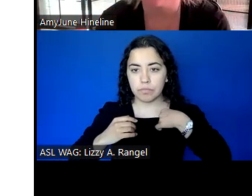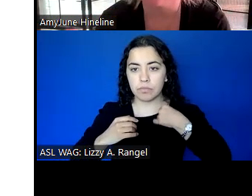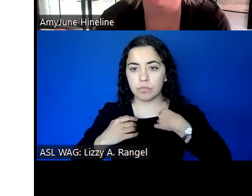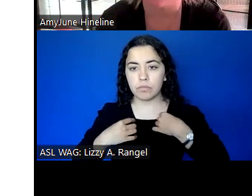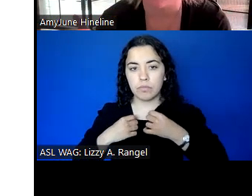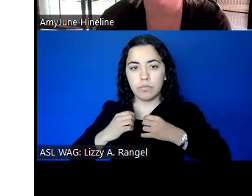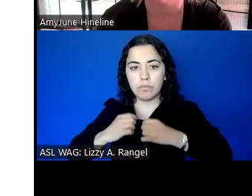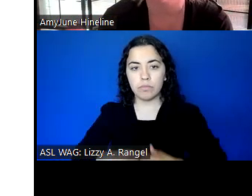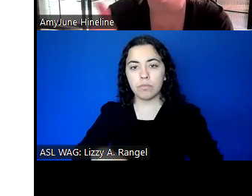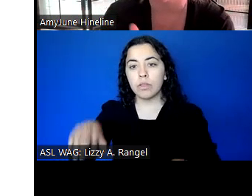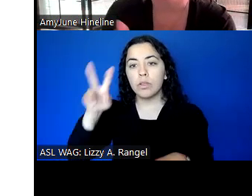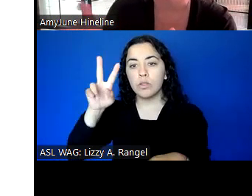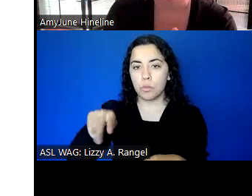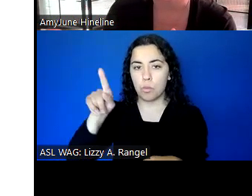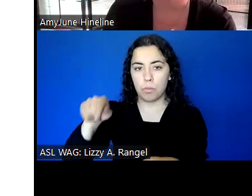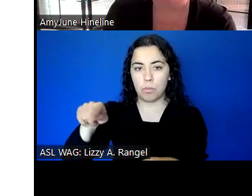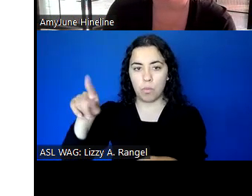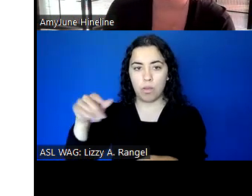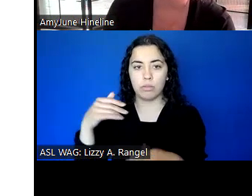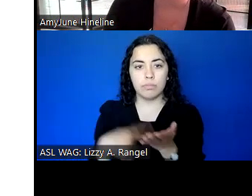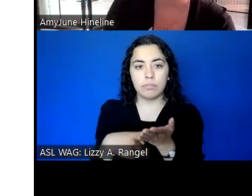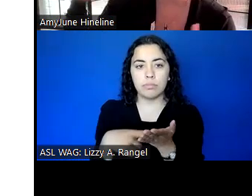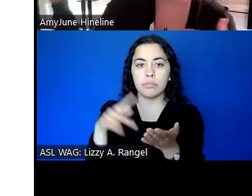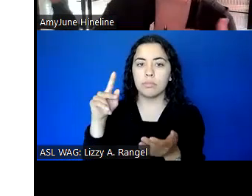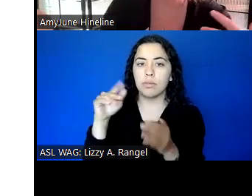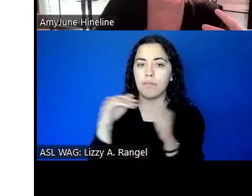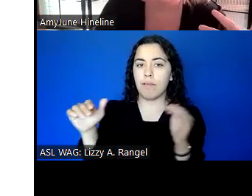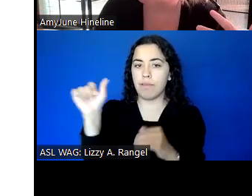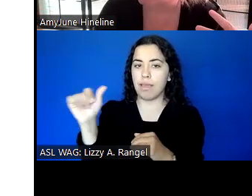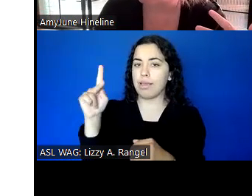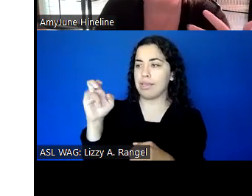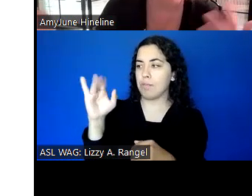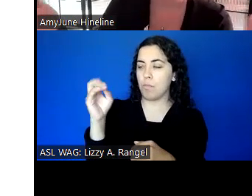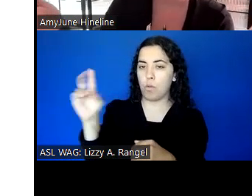those lines of the keyboard as well. You know, someone who uses assistive devices, where are